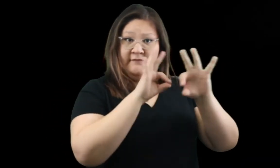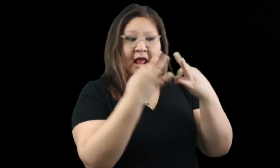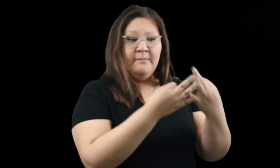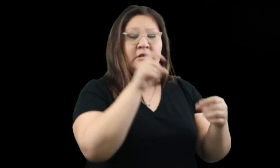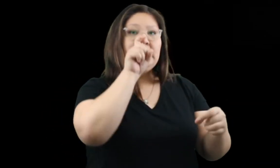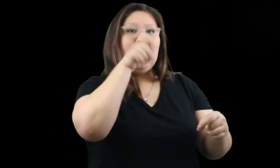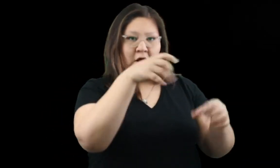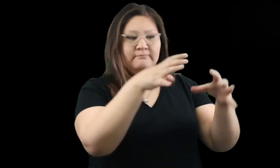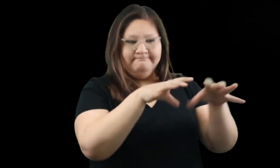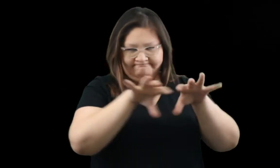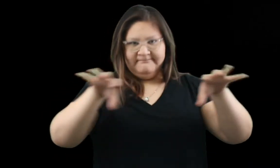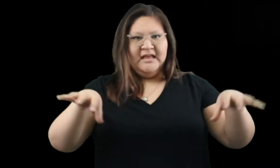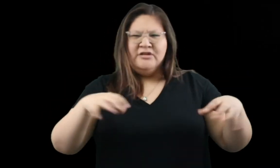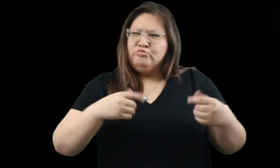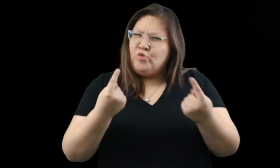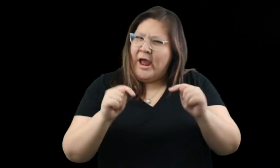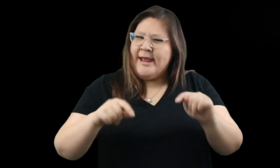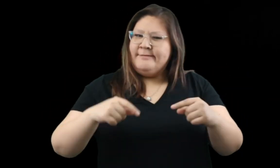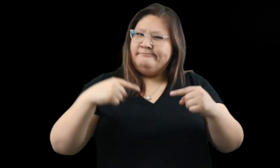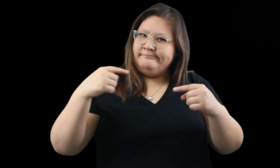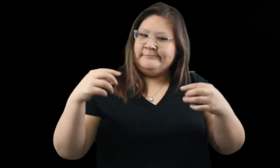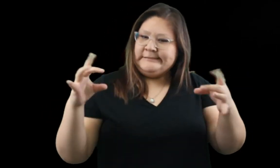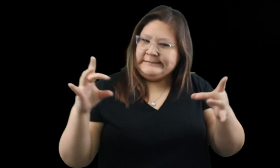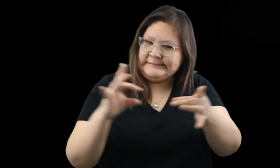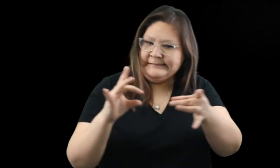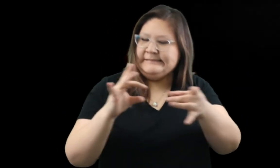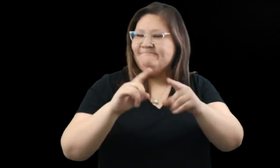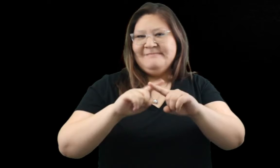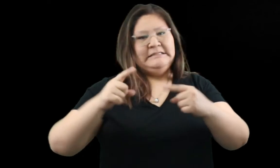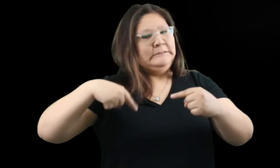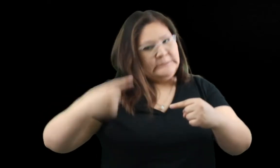But my family were eagles. We weren't able to connect - my family and me.